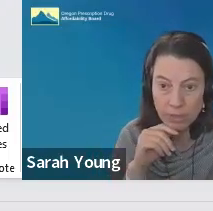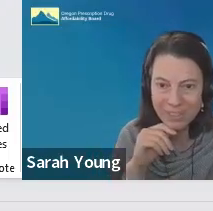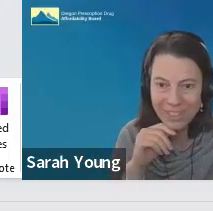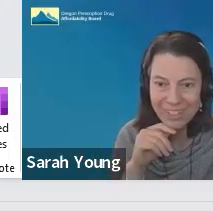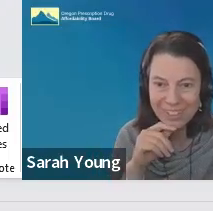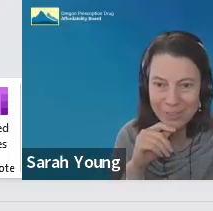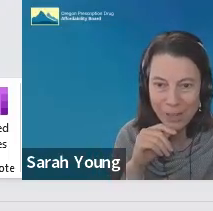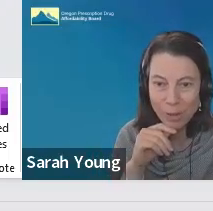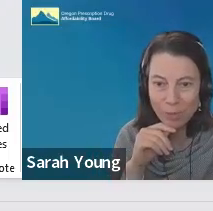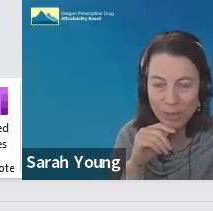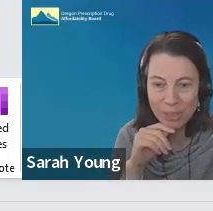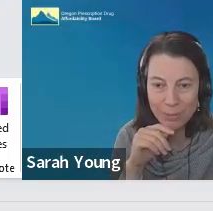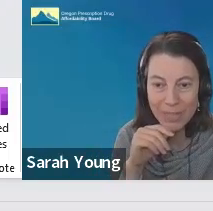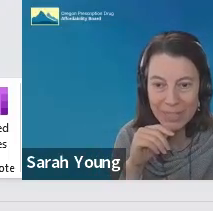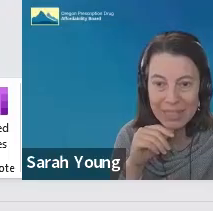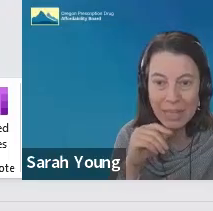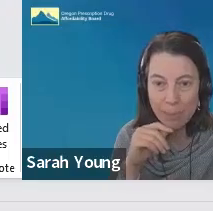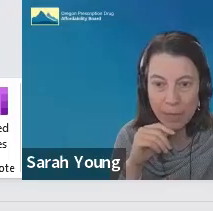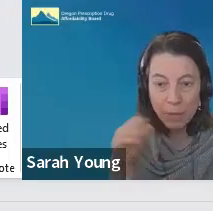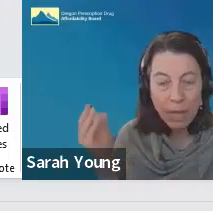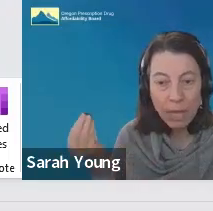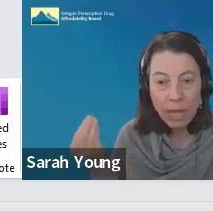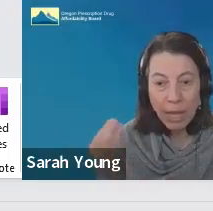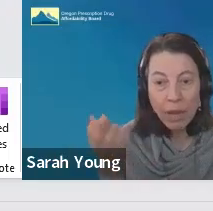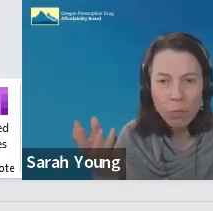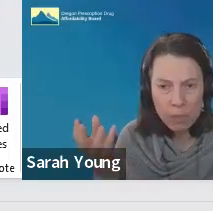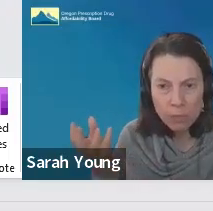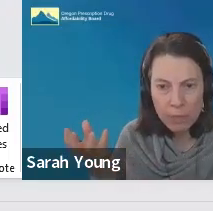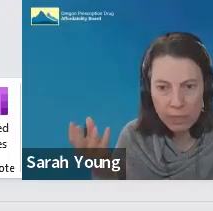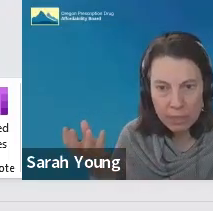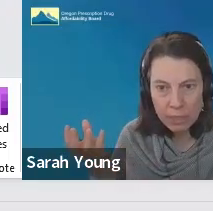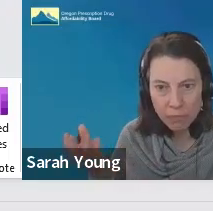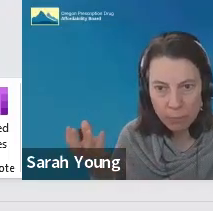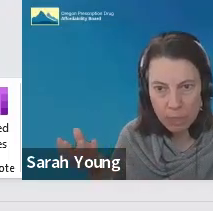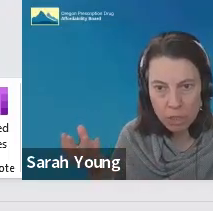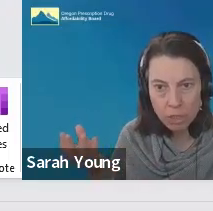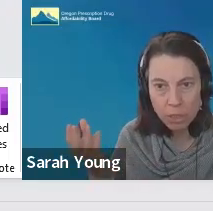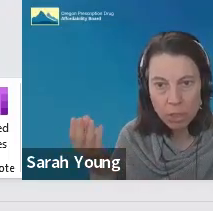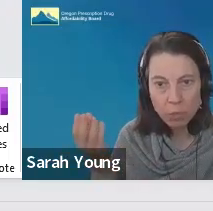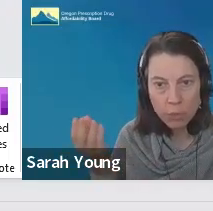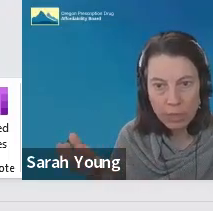parties who follow our work in our meetings about how we should be collecting information